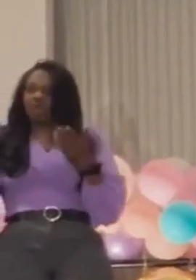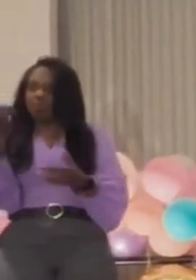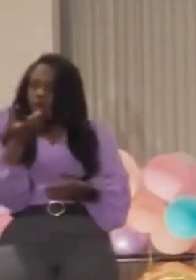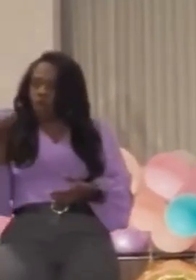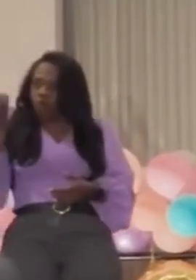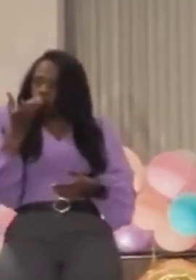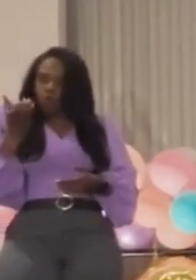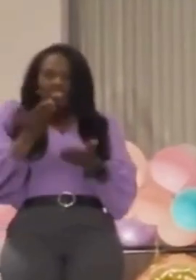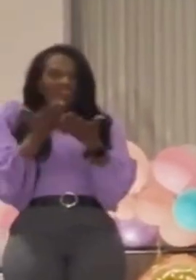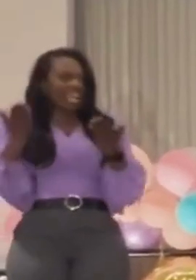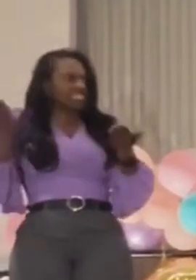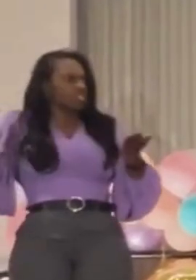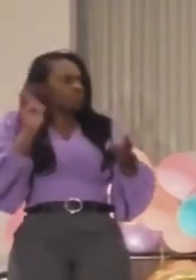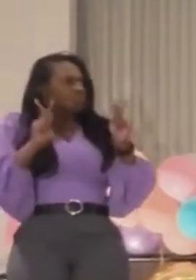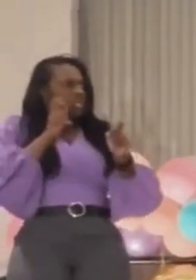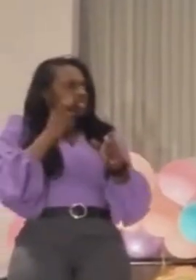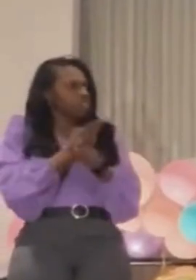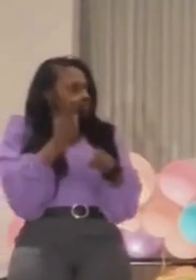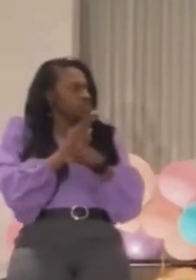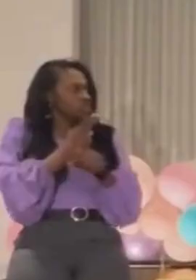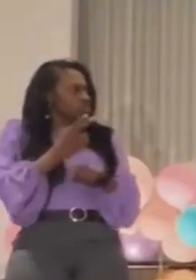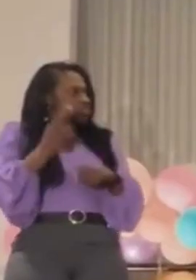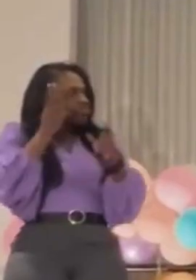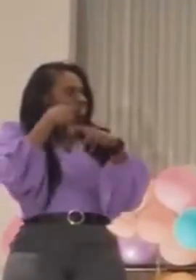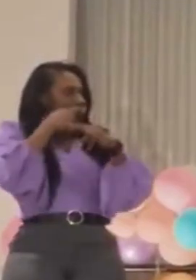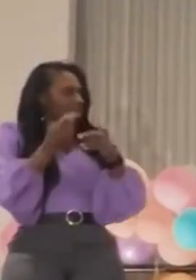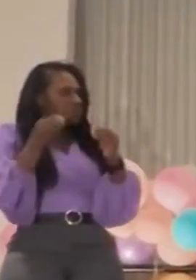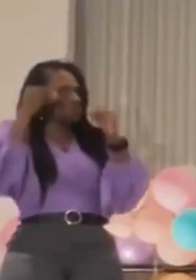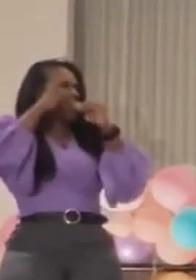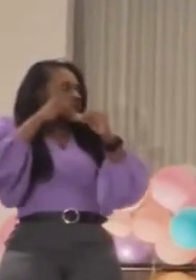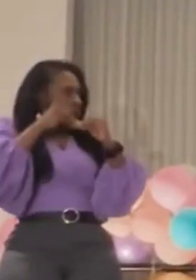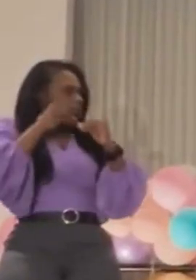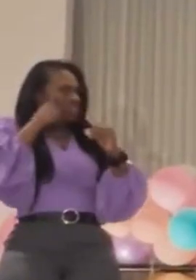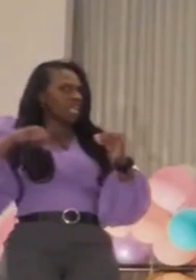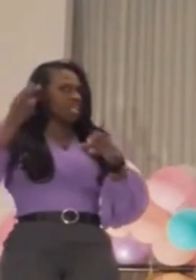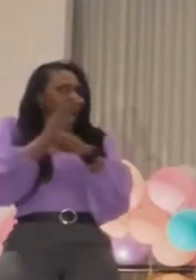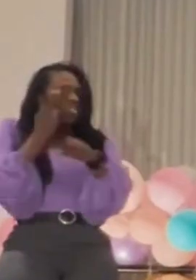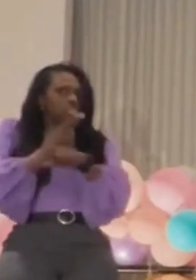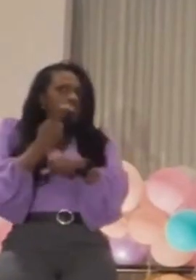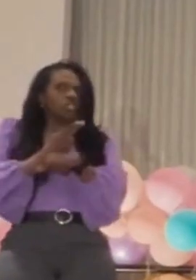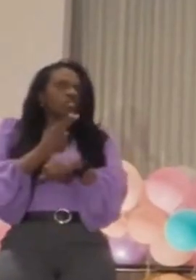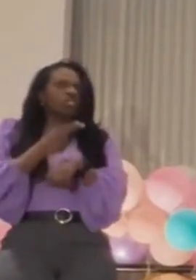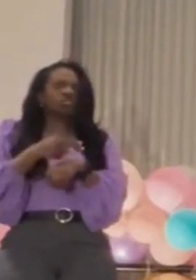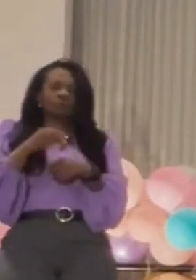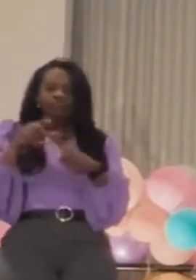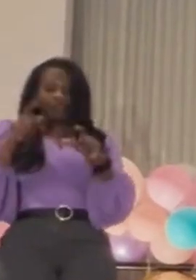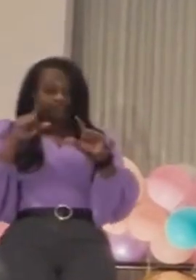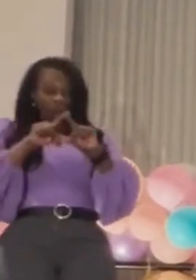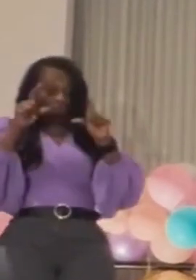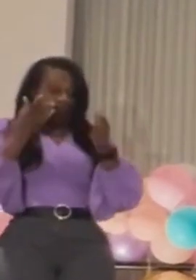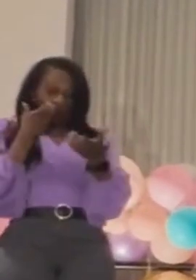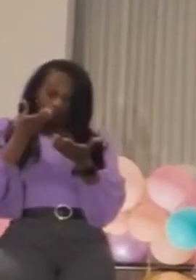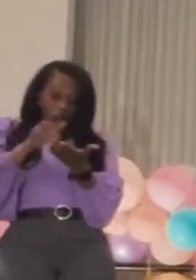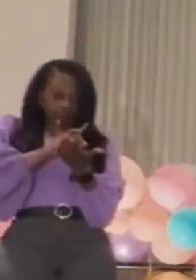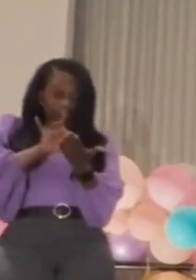So that people can use relay even more. So that they can use captioning on their phones,